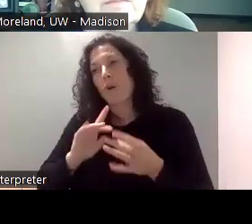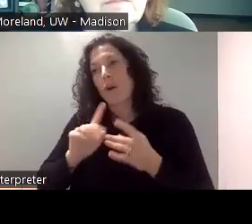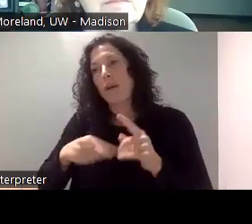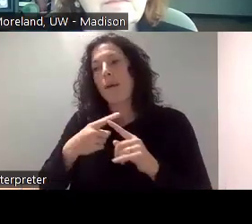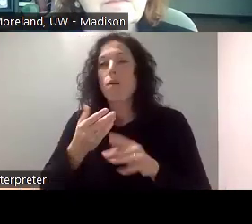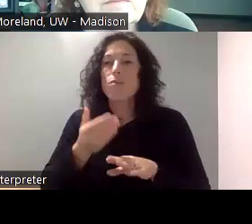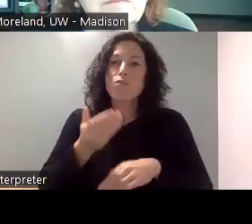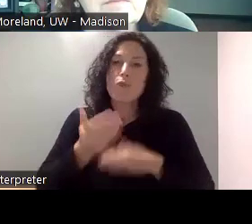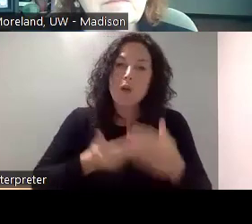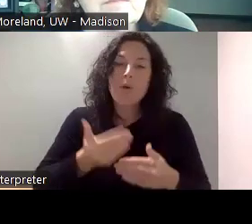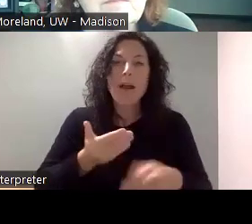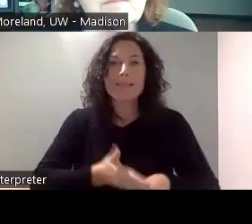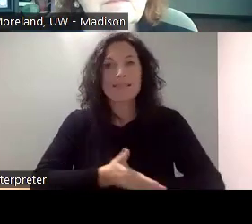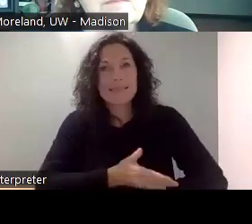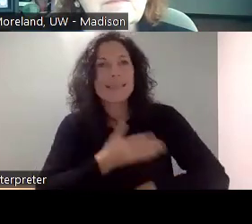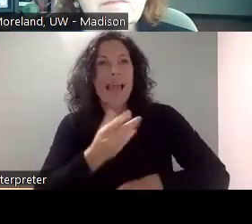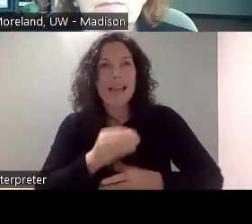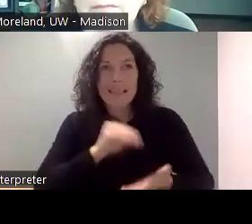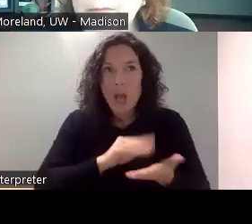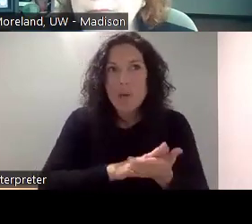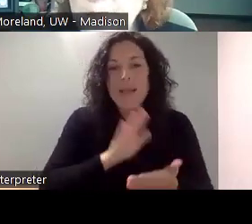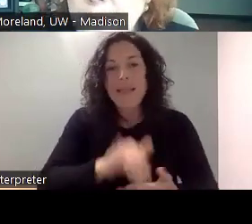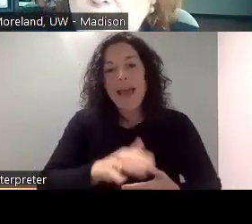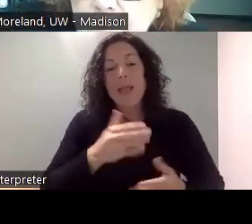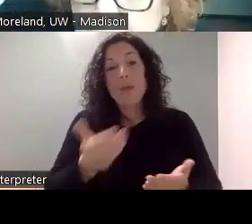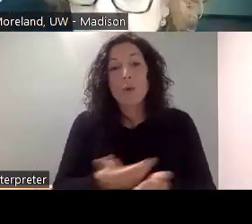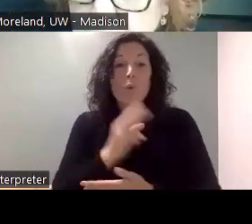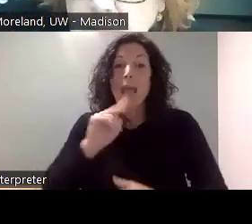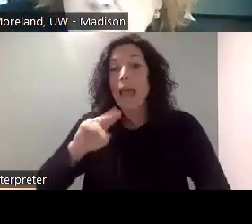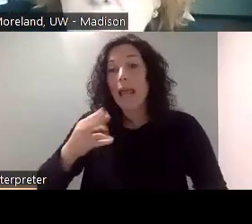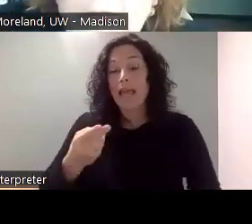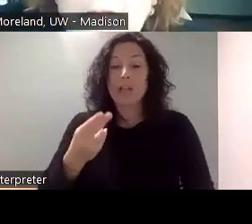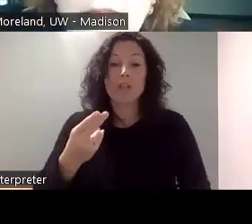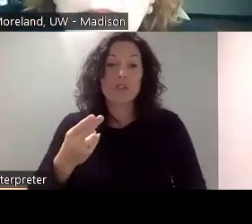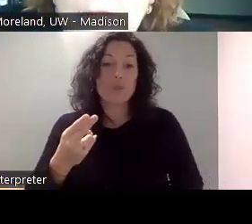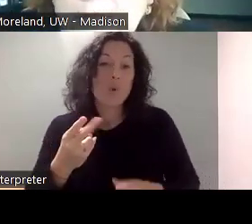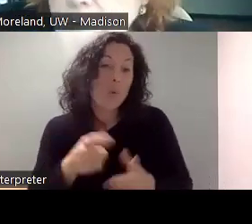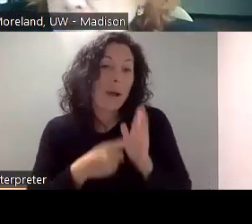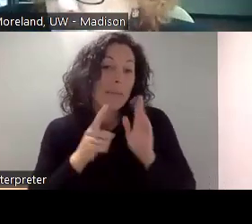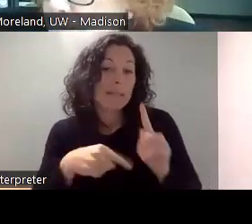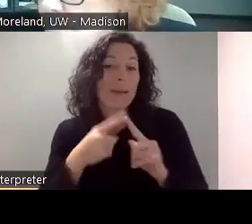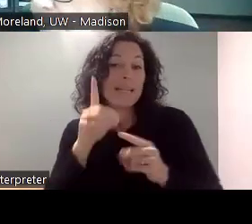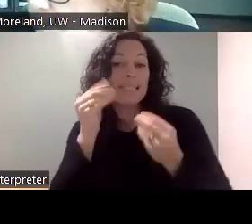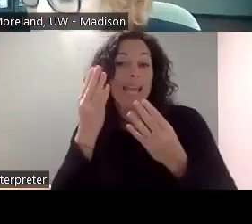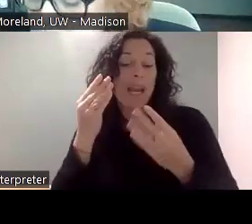and documenting that as we go into the new NIH requirements about data-sharing and data requirements